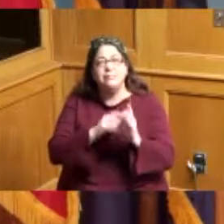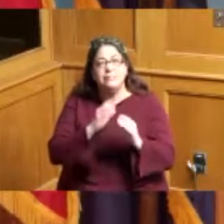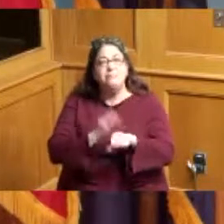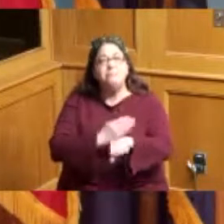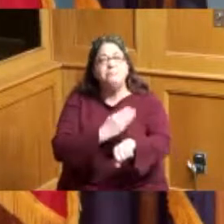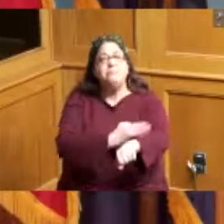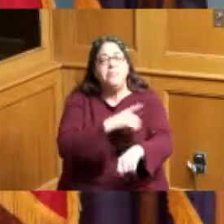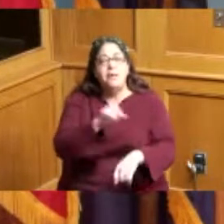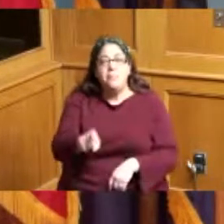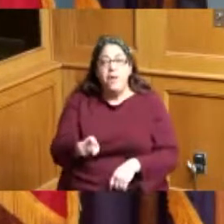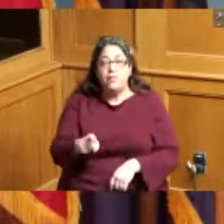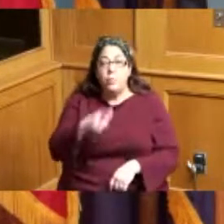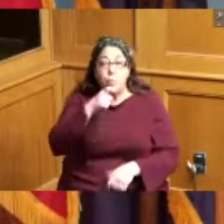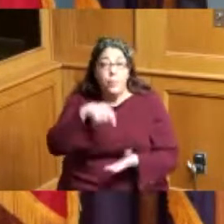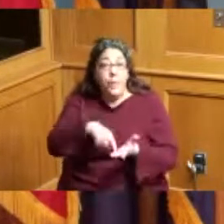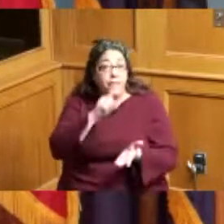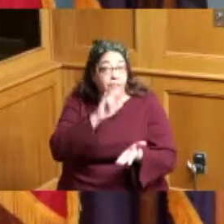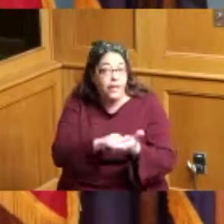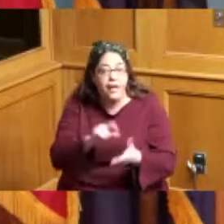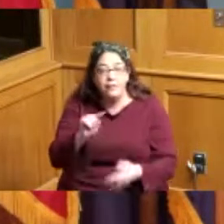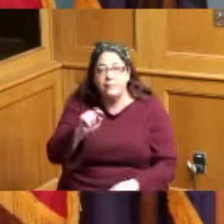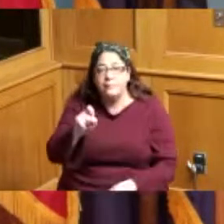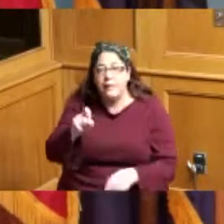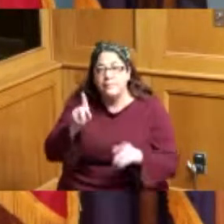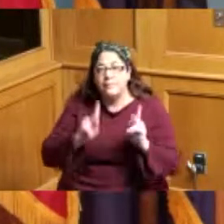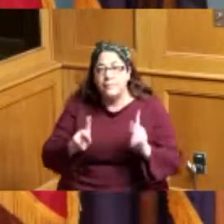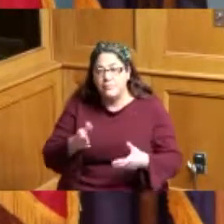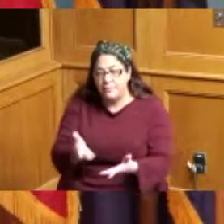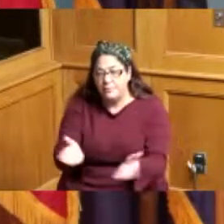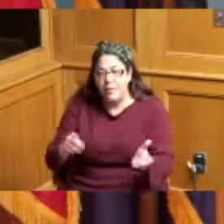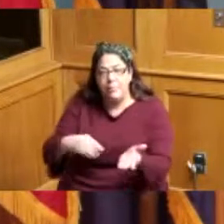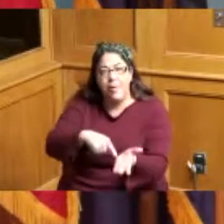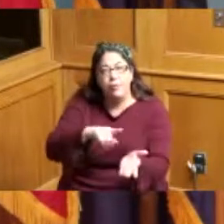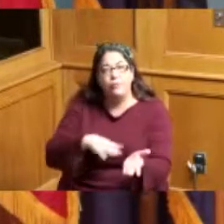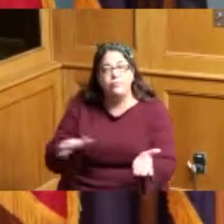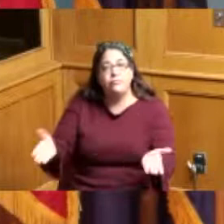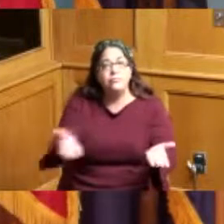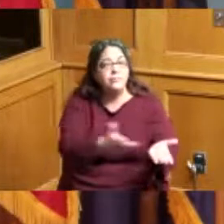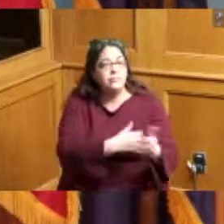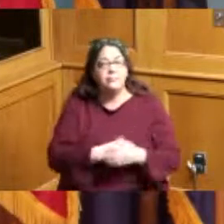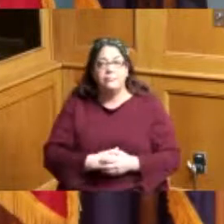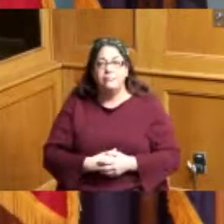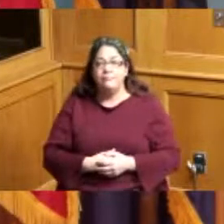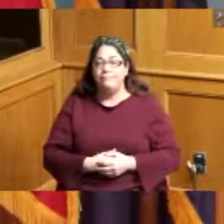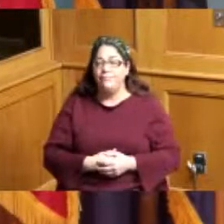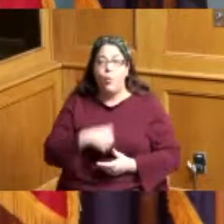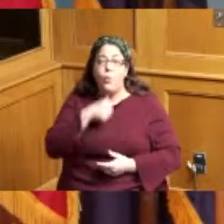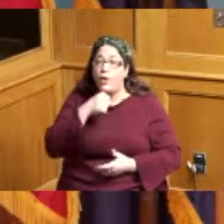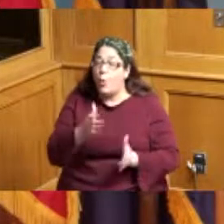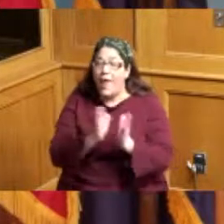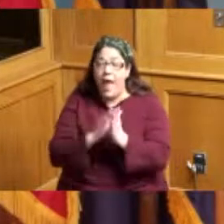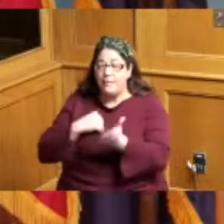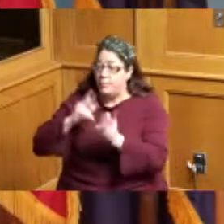the taxpayers dime that will be coming forward we will not need a petition we will not try to